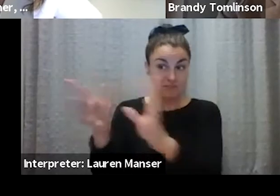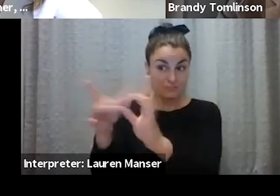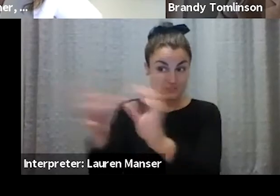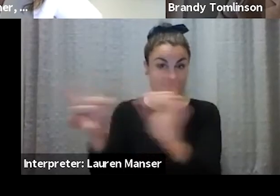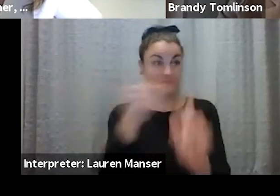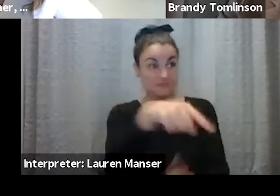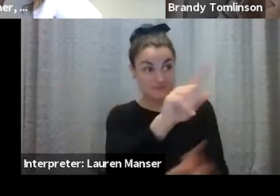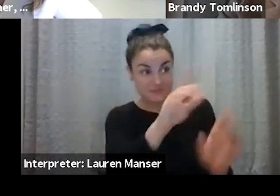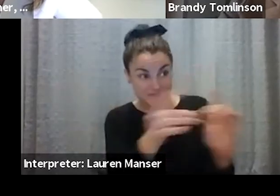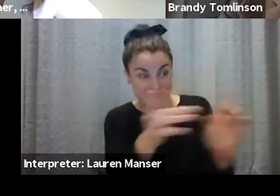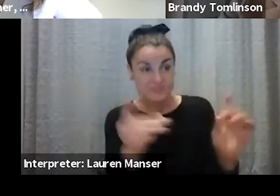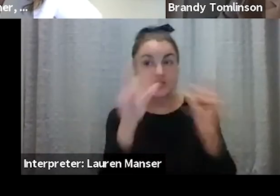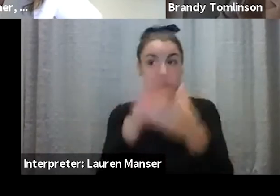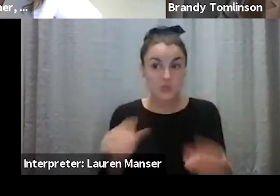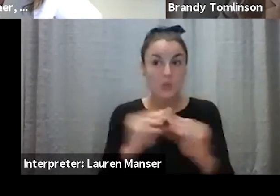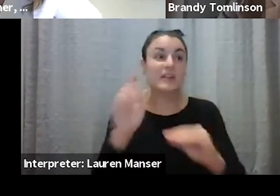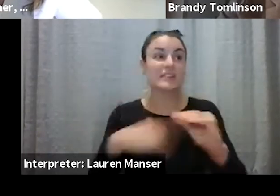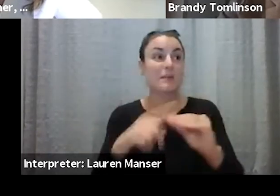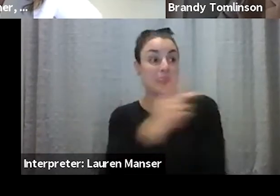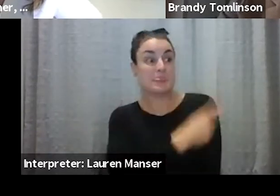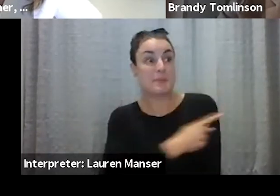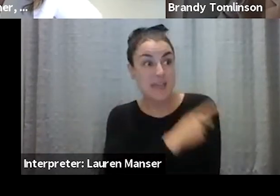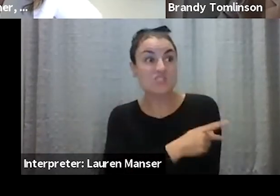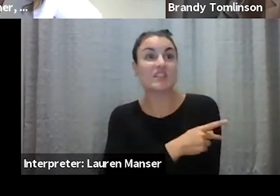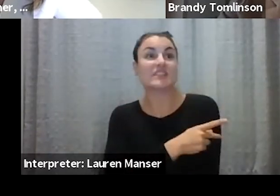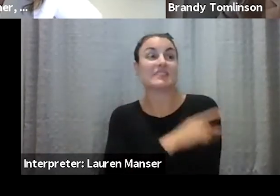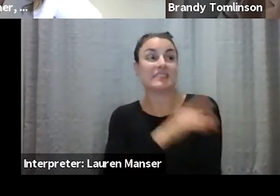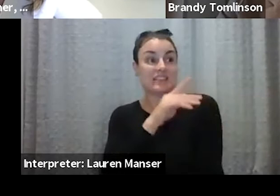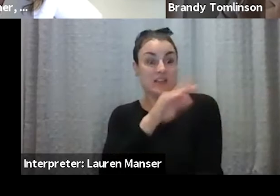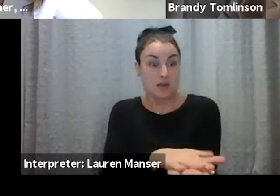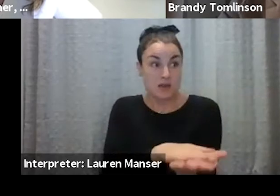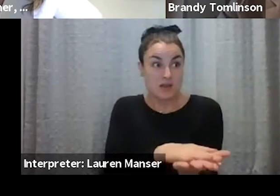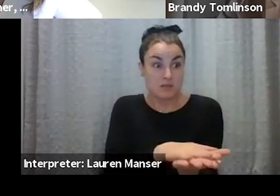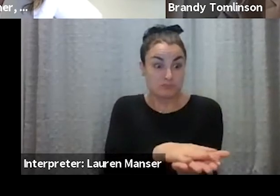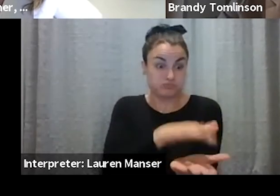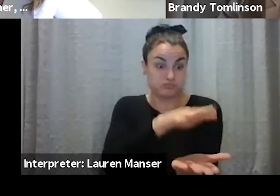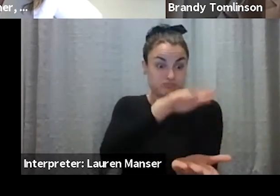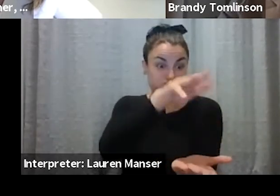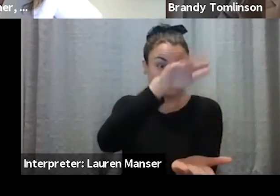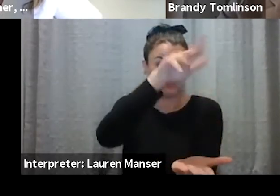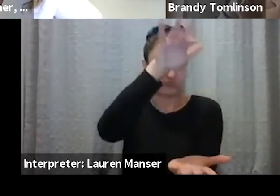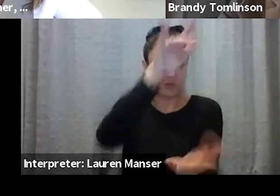as well as our individual, Michael, with lived experience saying, "I still don't feel comfortable.